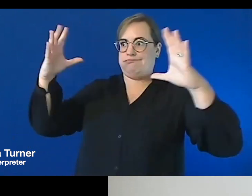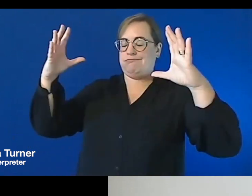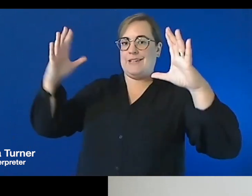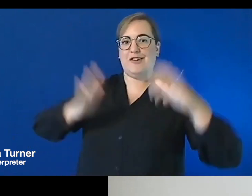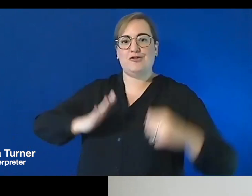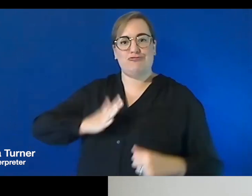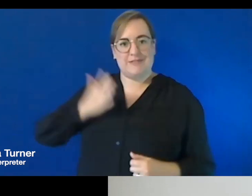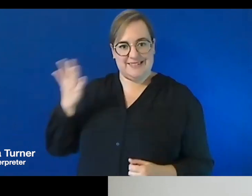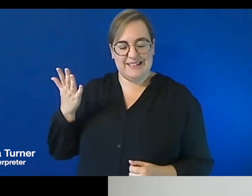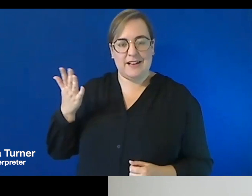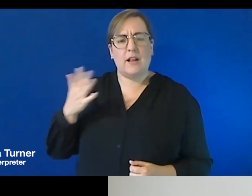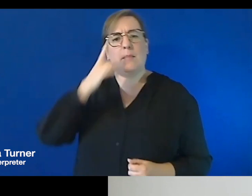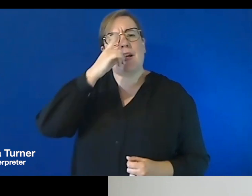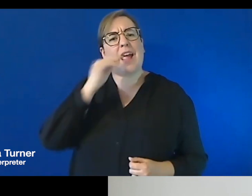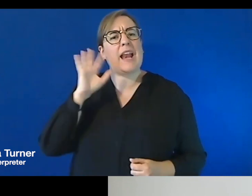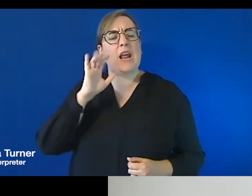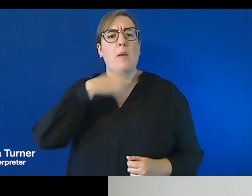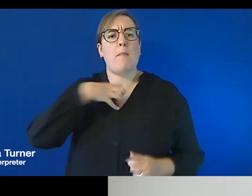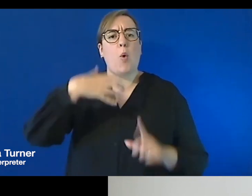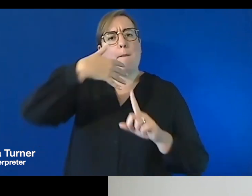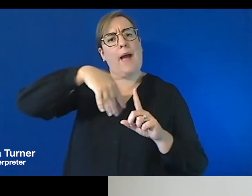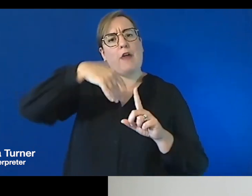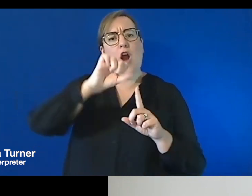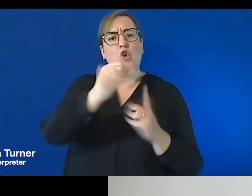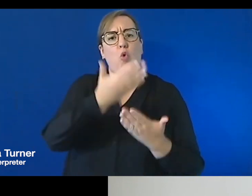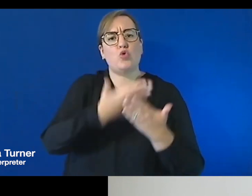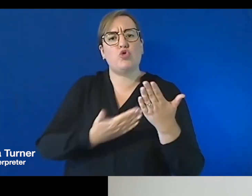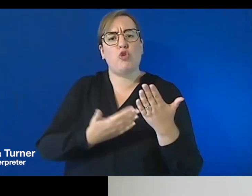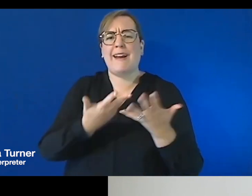a little bit more background to your story as well, so how did you get started in the field,